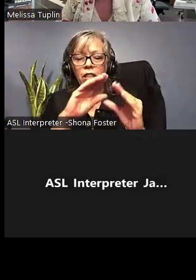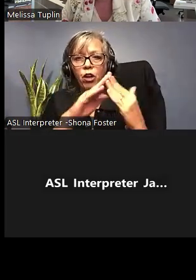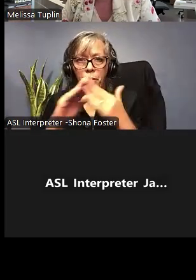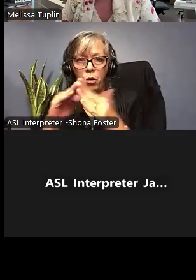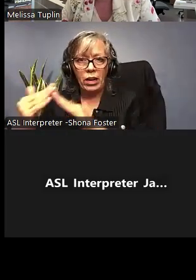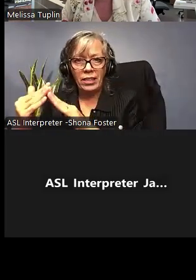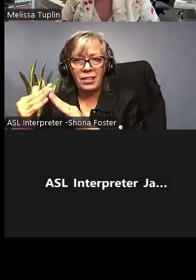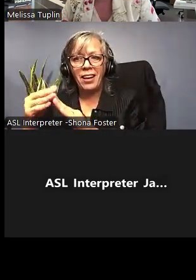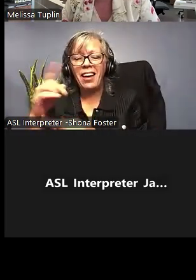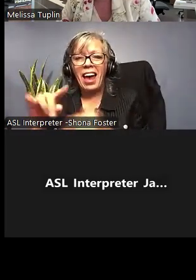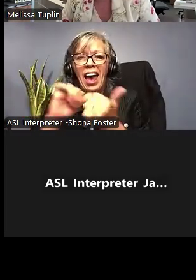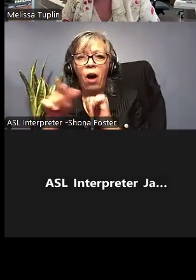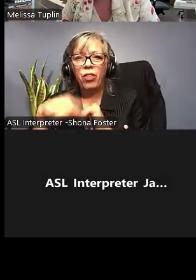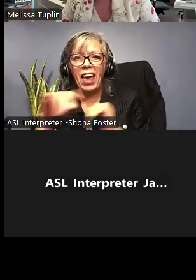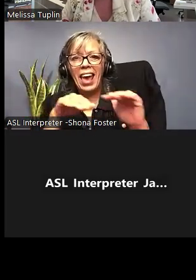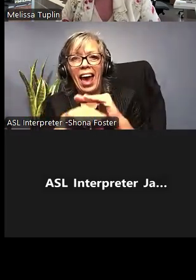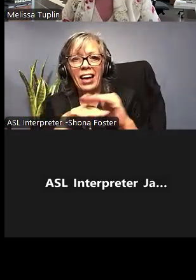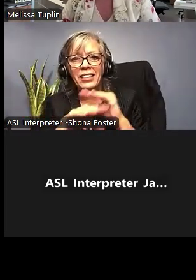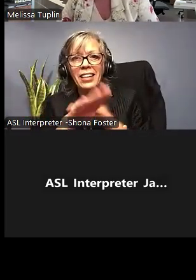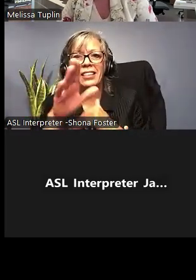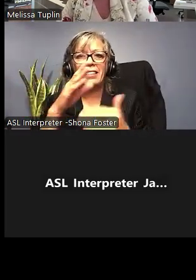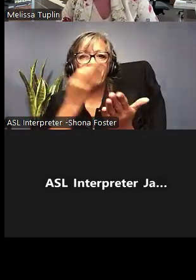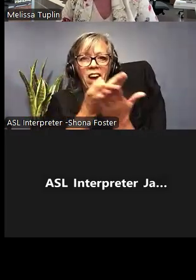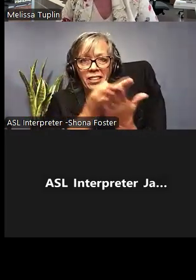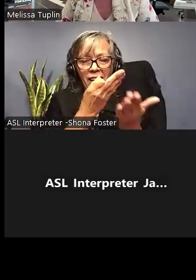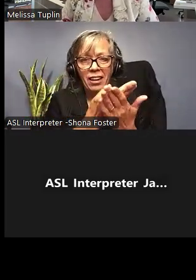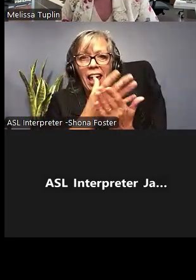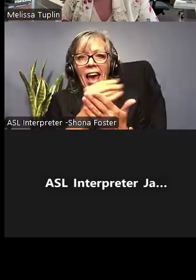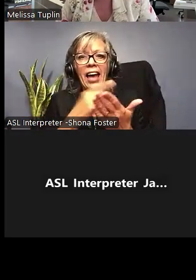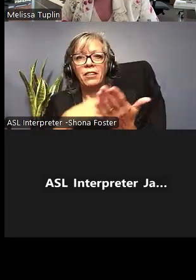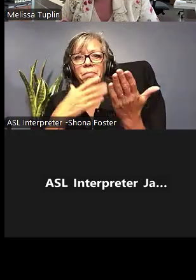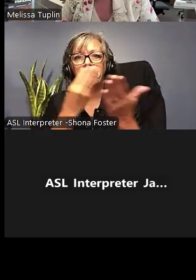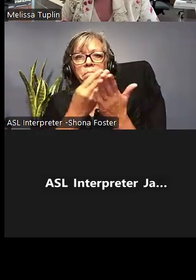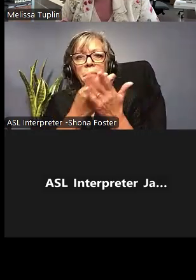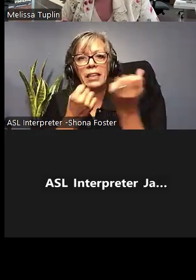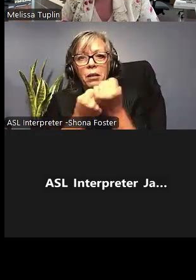funding and philanthropic support, and the purpose of the priority area bonus is to